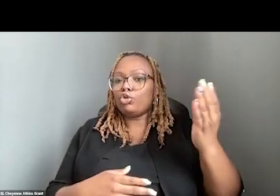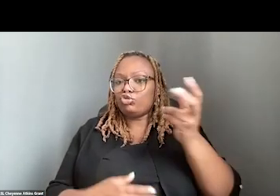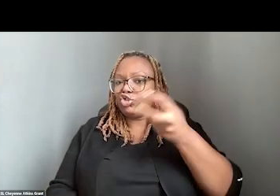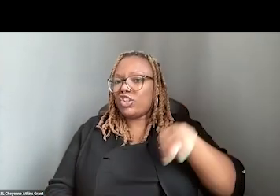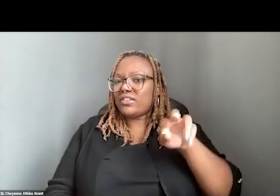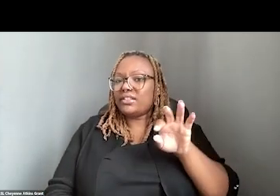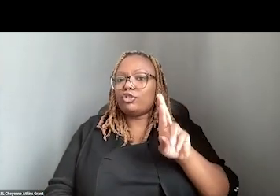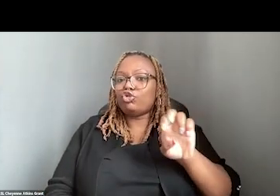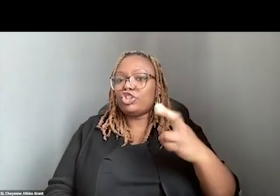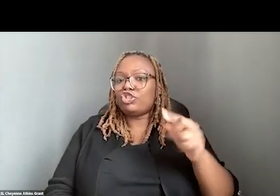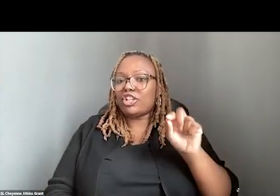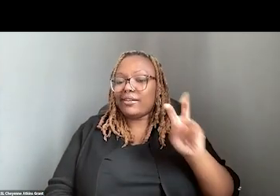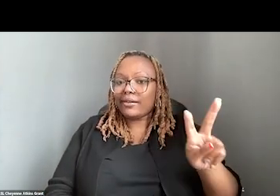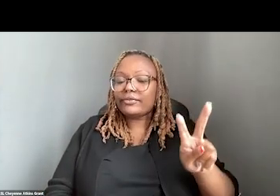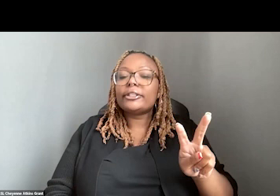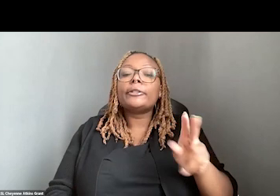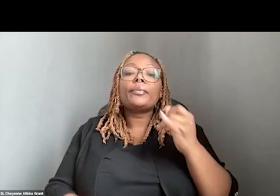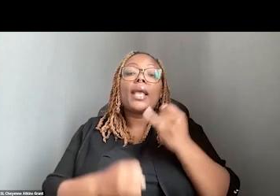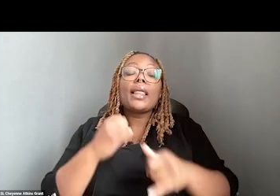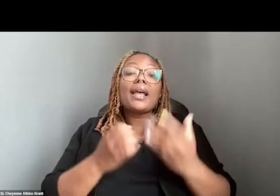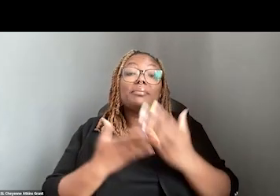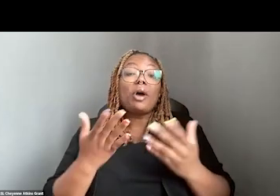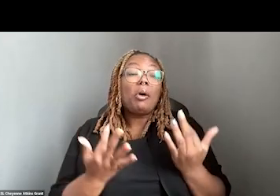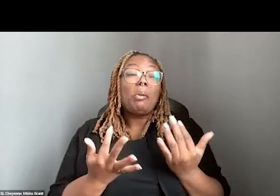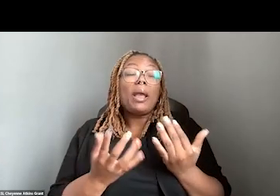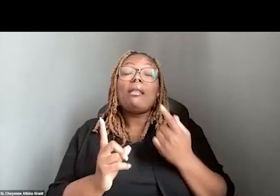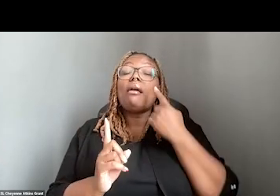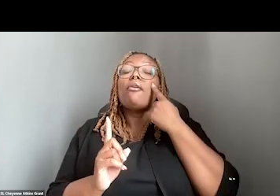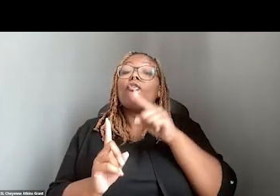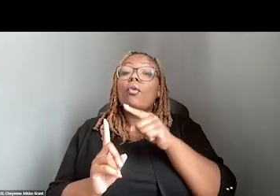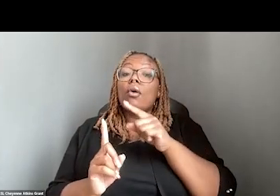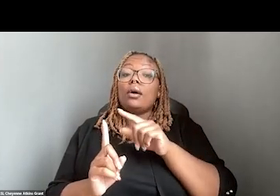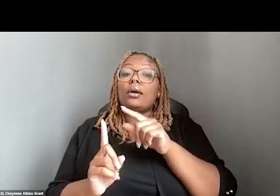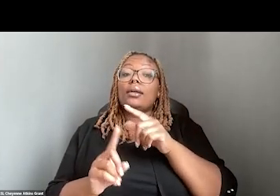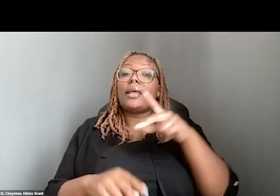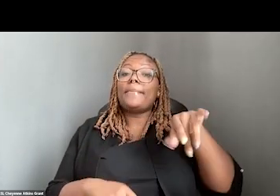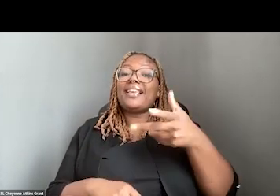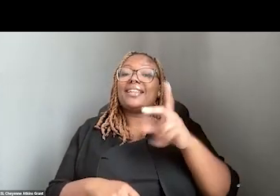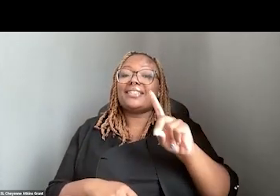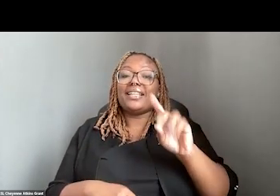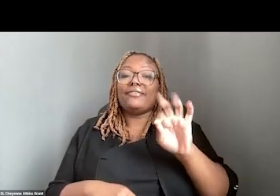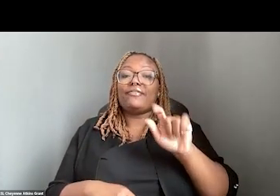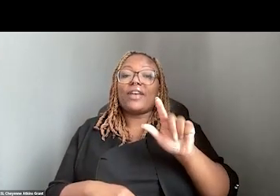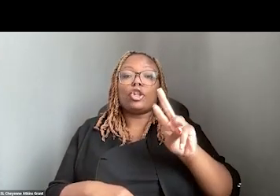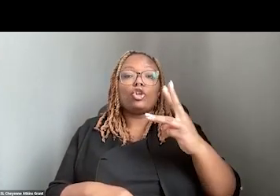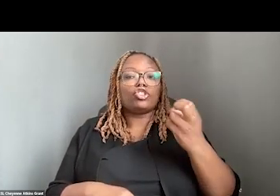The last piece -- the last piece that we were waiting on are the postdoc fellowships that require reference letter writers.